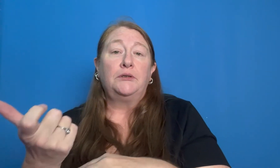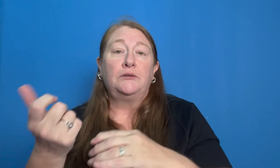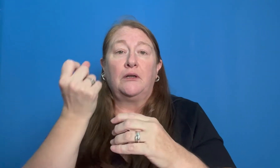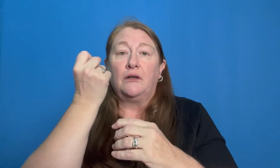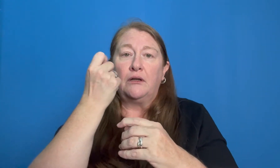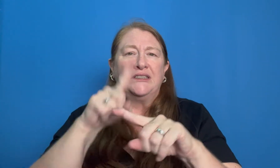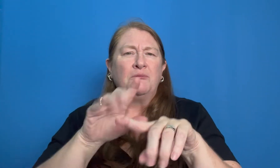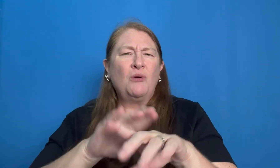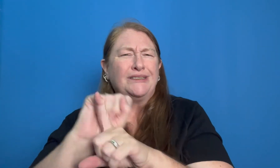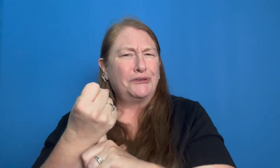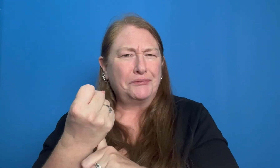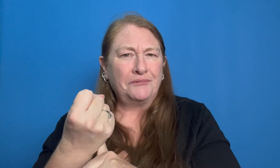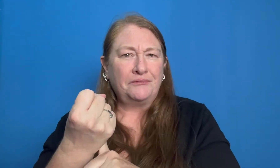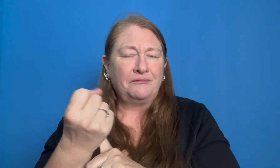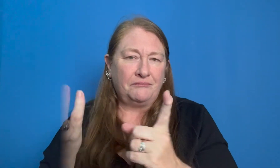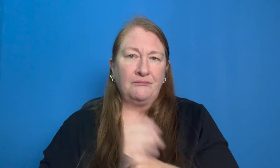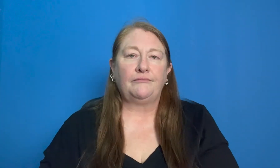It depends on the situation and rationale for either language use.